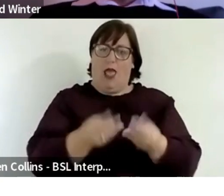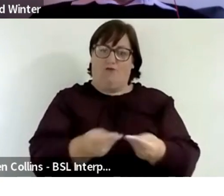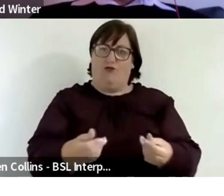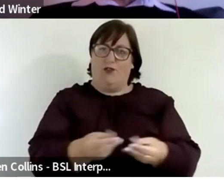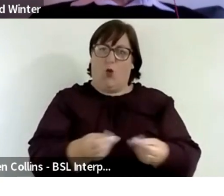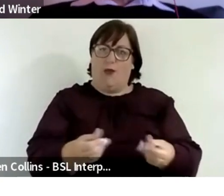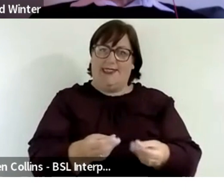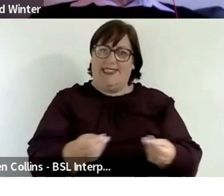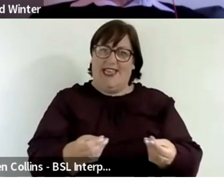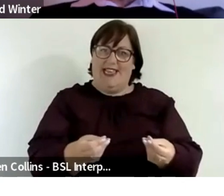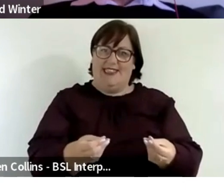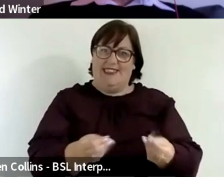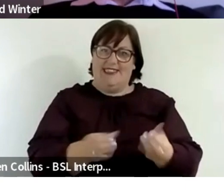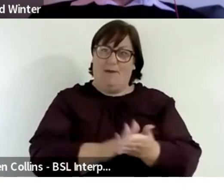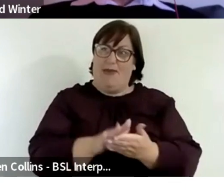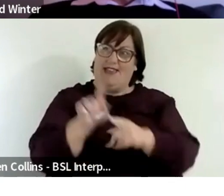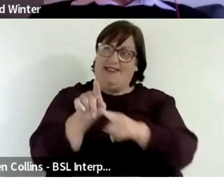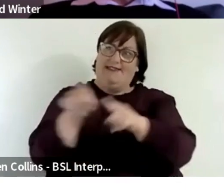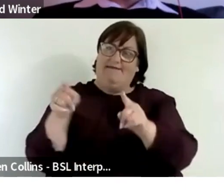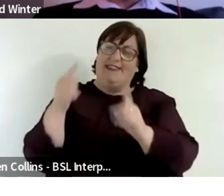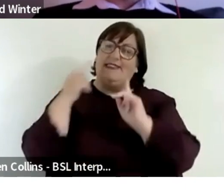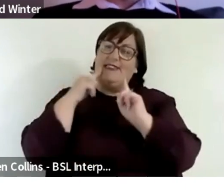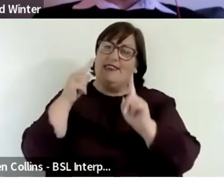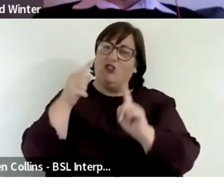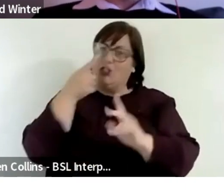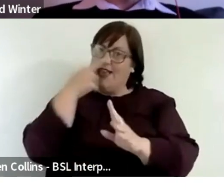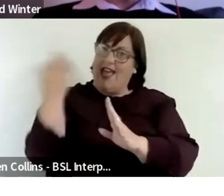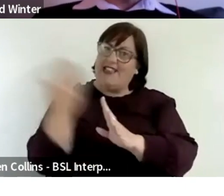I want to give you a particular example in the next slide.